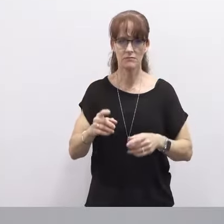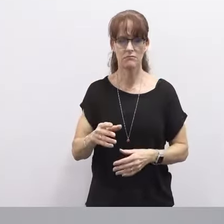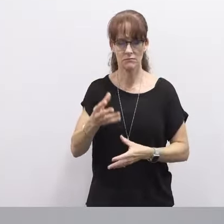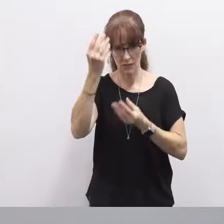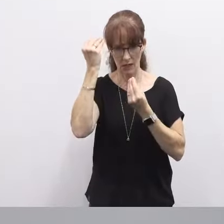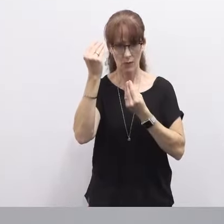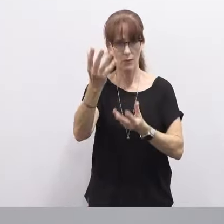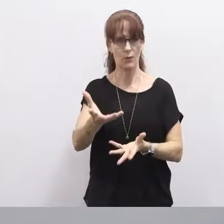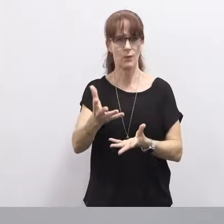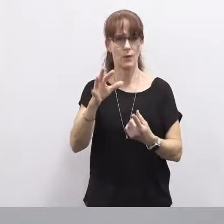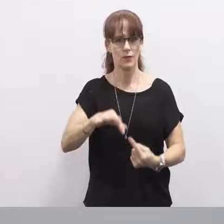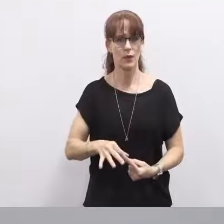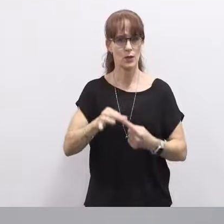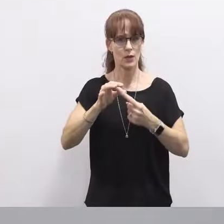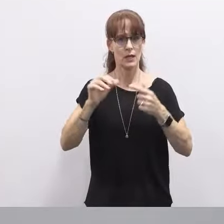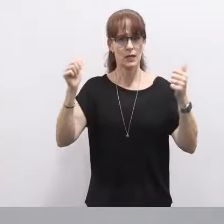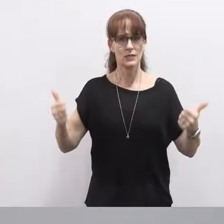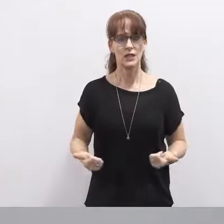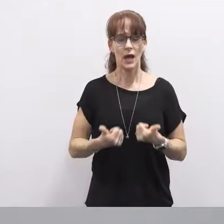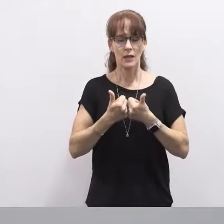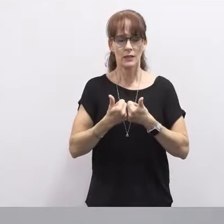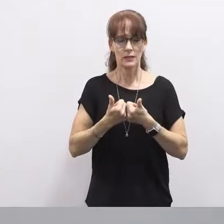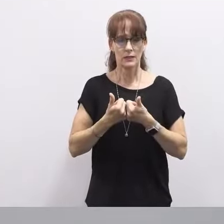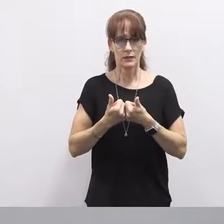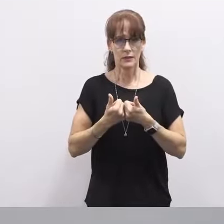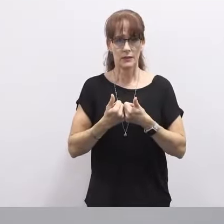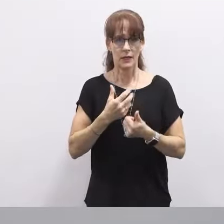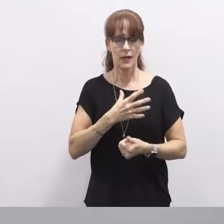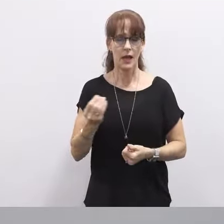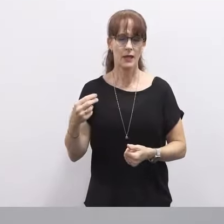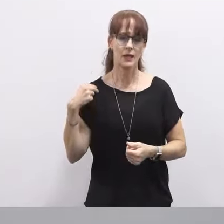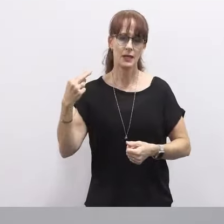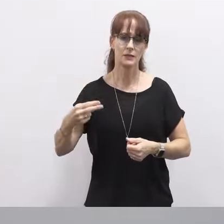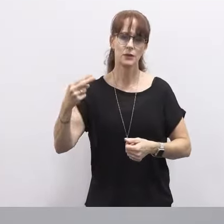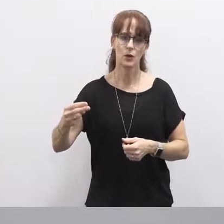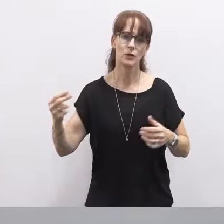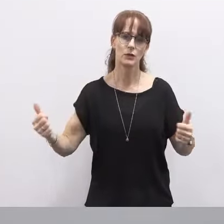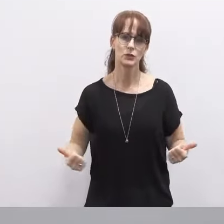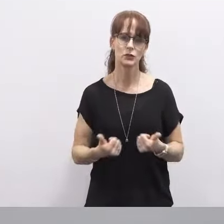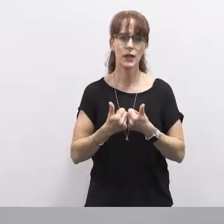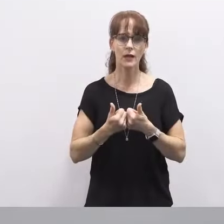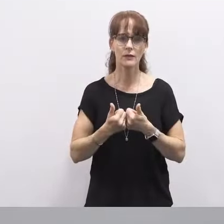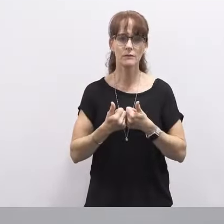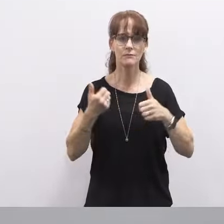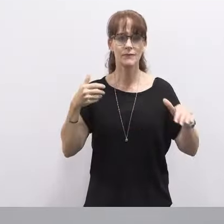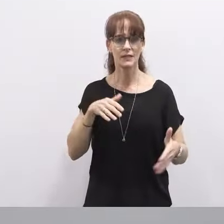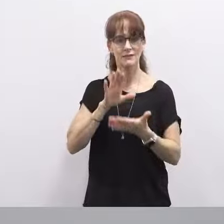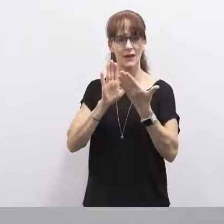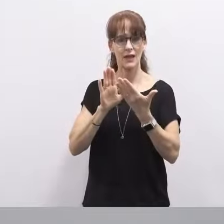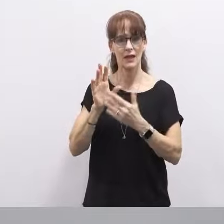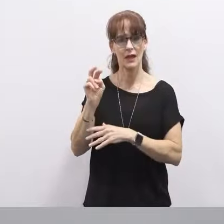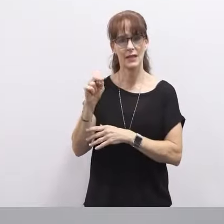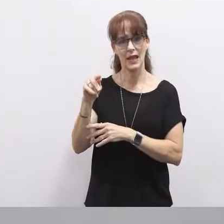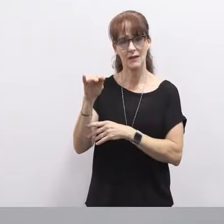of the unique challenges and historical challenges that have faced native people in our country.